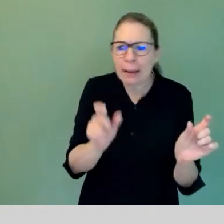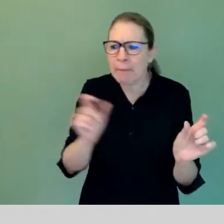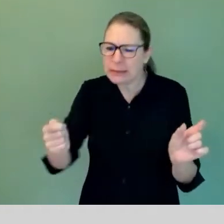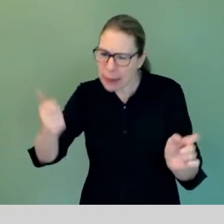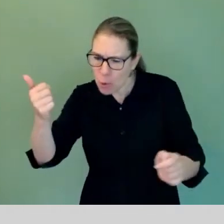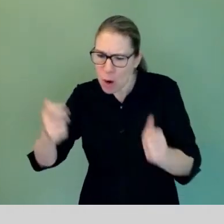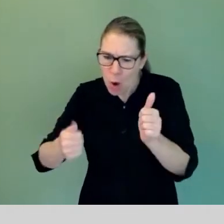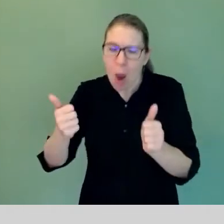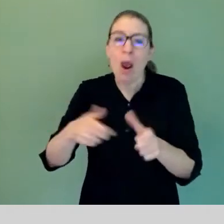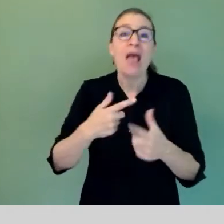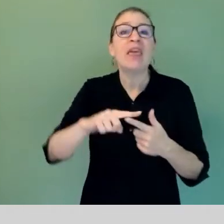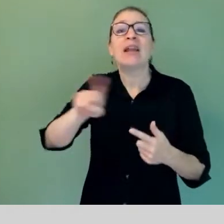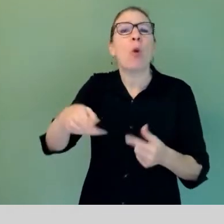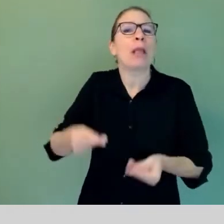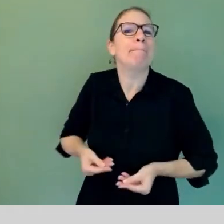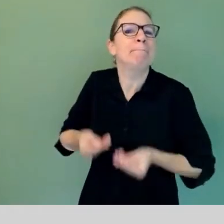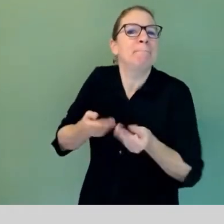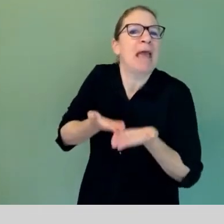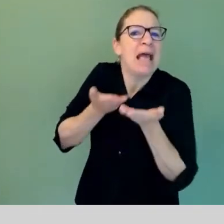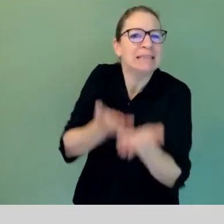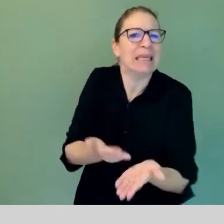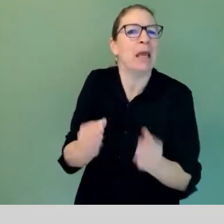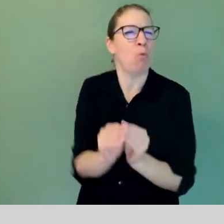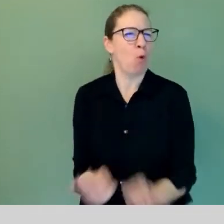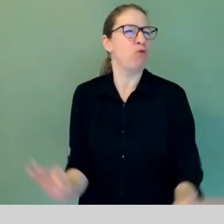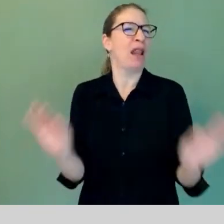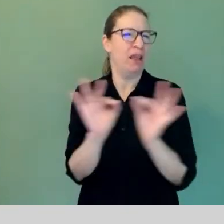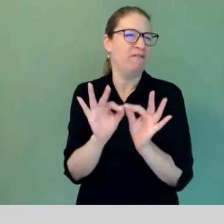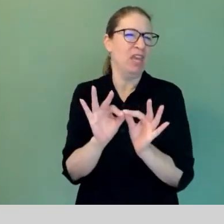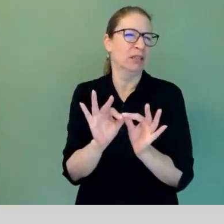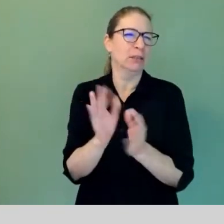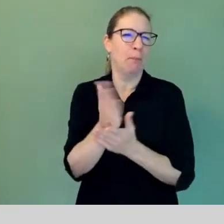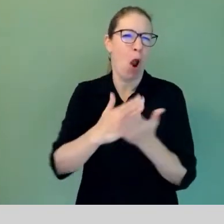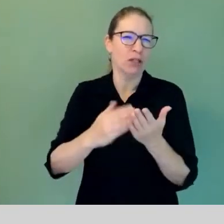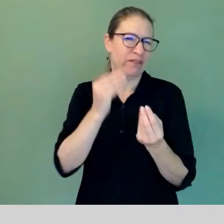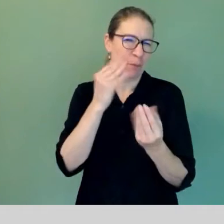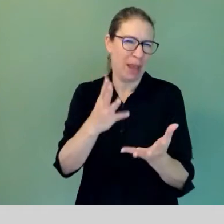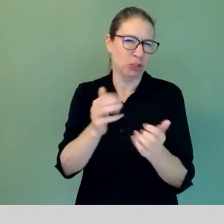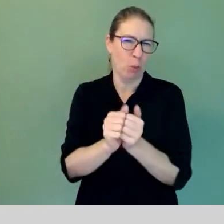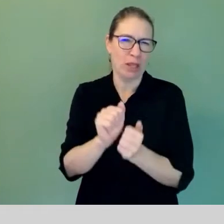so that you're only passing in your more relevant pieces of information off your audio.